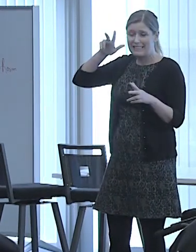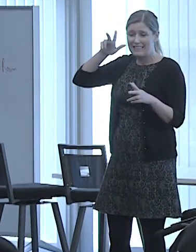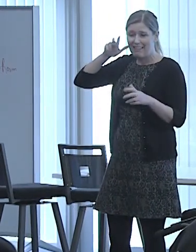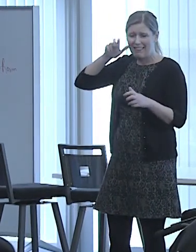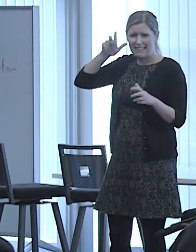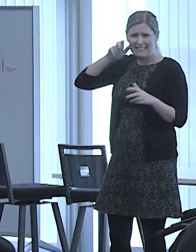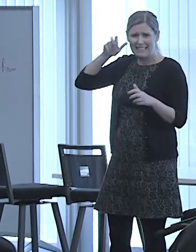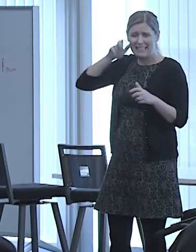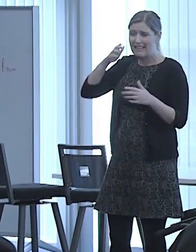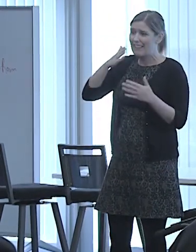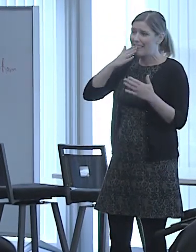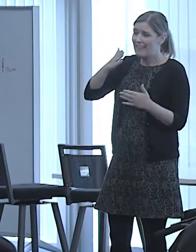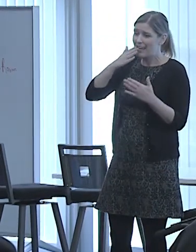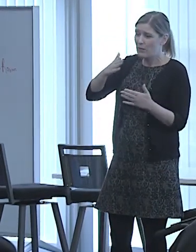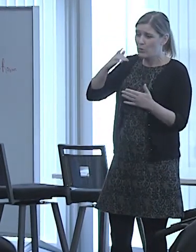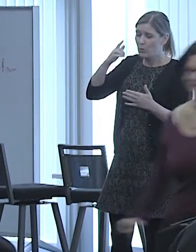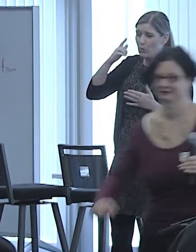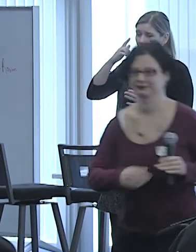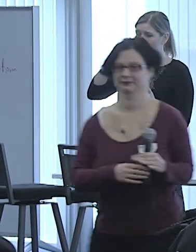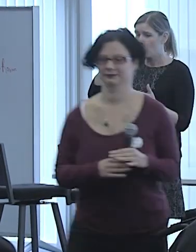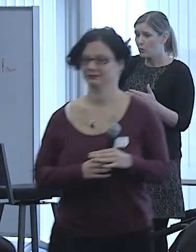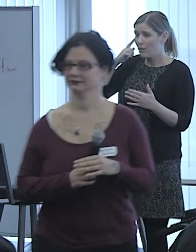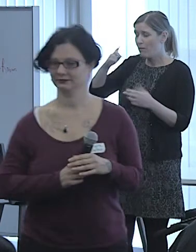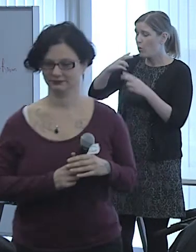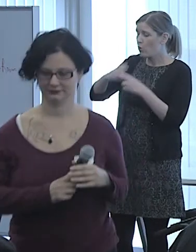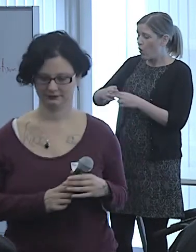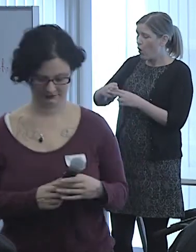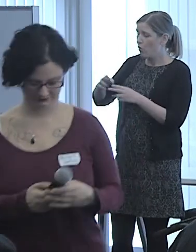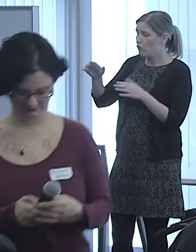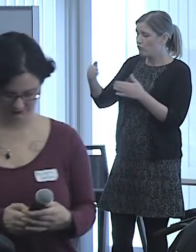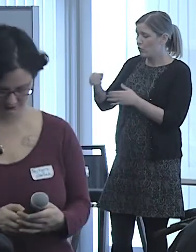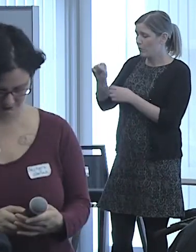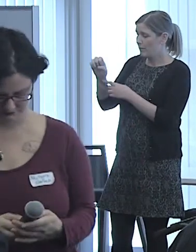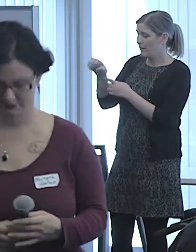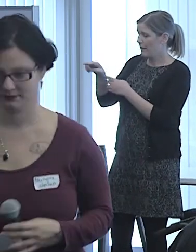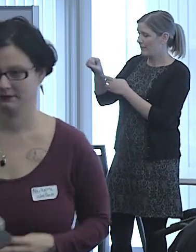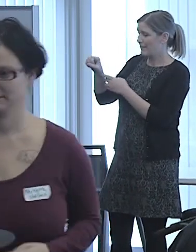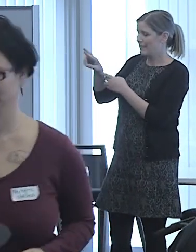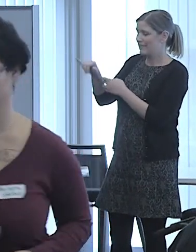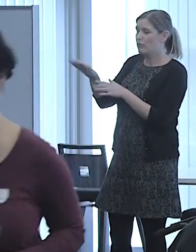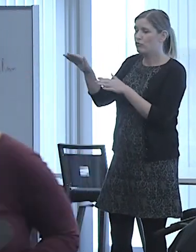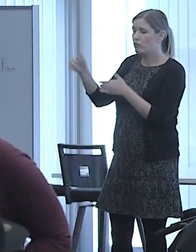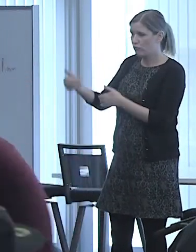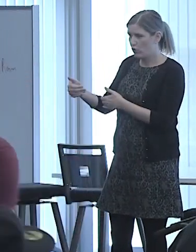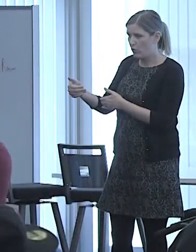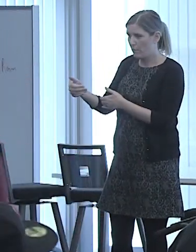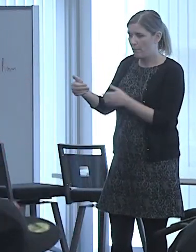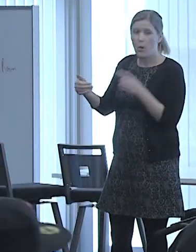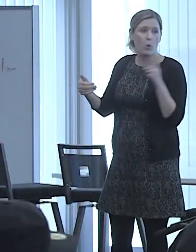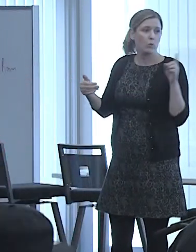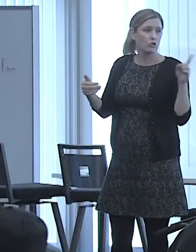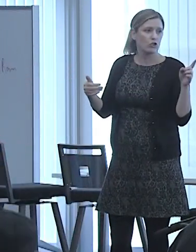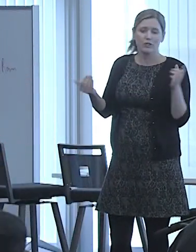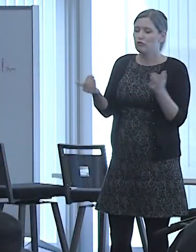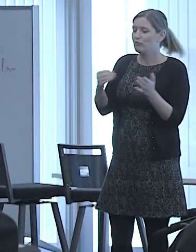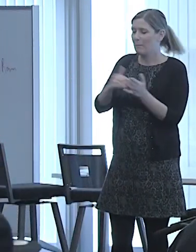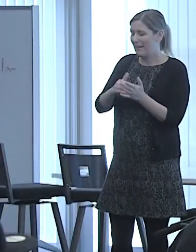a thank you for calling the room a sensory room and not a quiet room. The commenter said that they had been locked up in what was called a quiet room